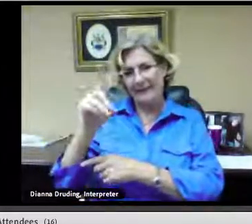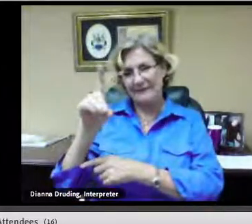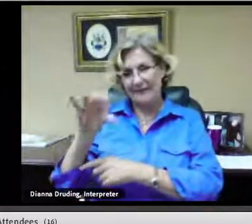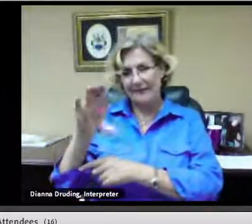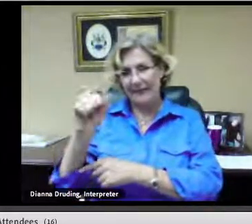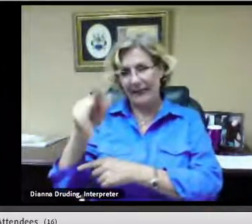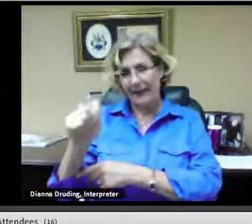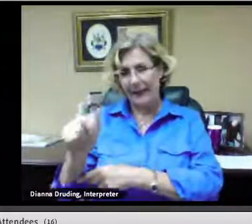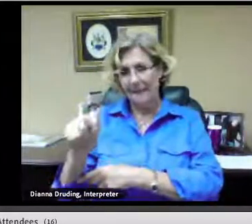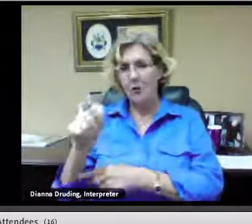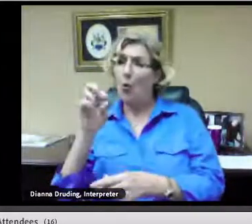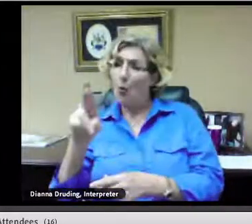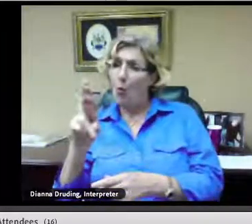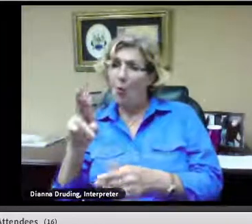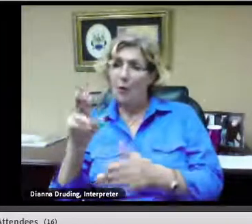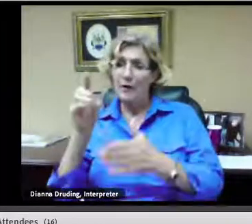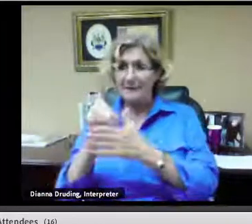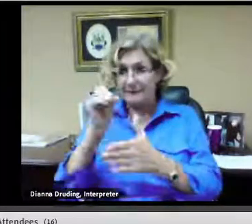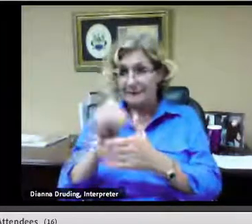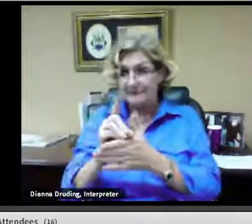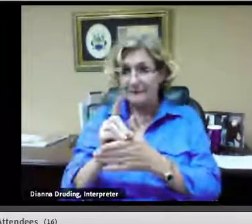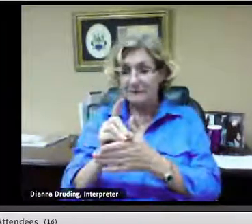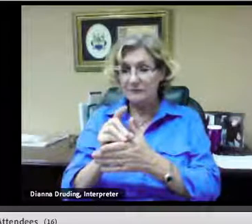These words label and categorize people.